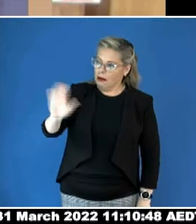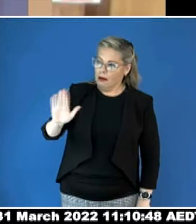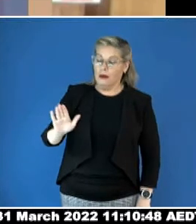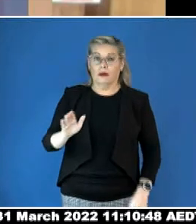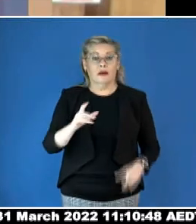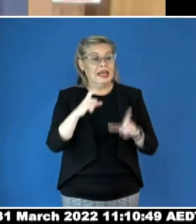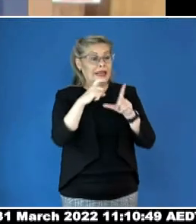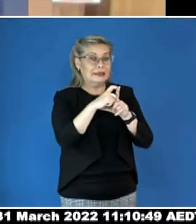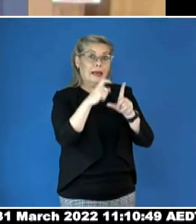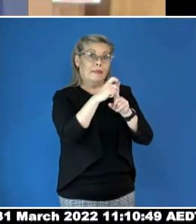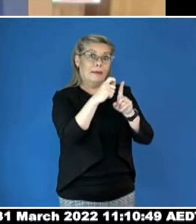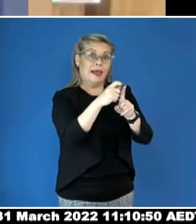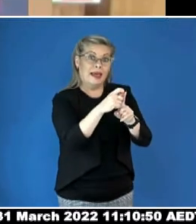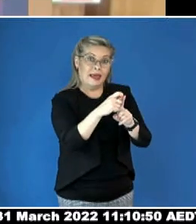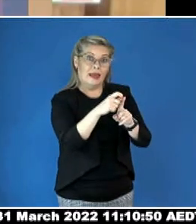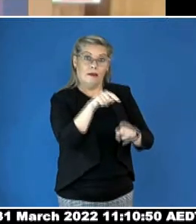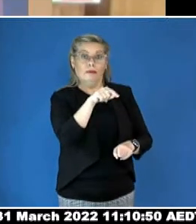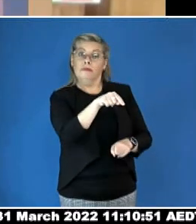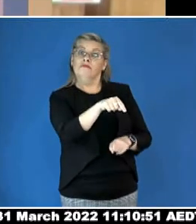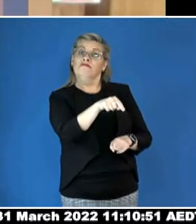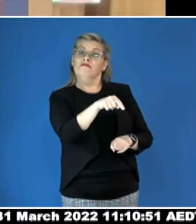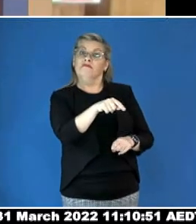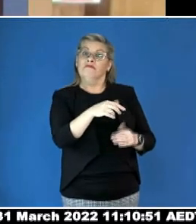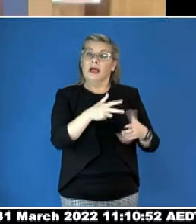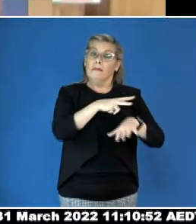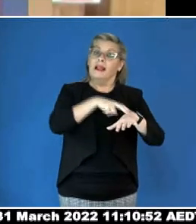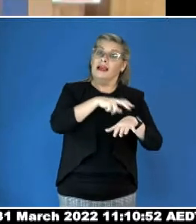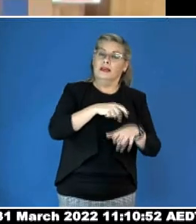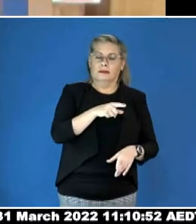The DPP were really helpful. I went and sat with them in the city.